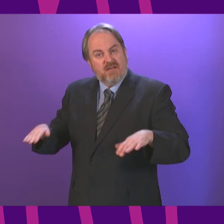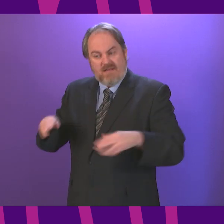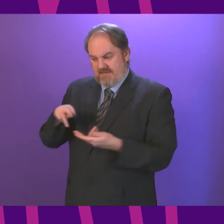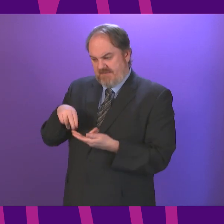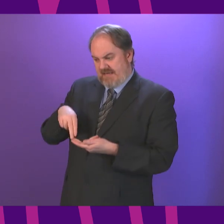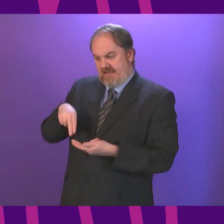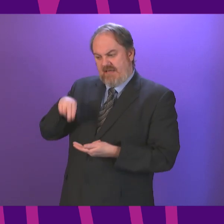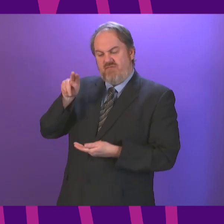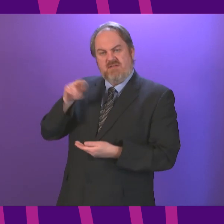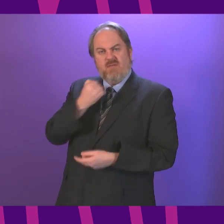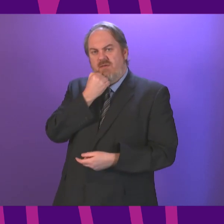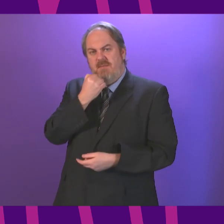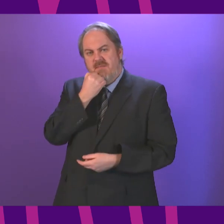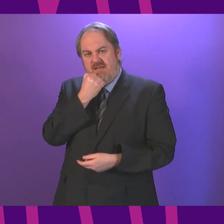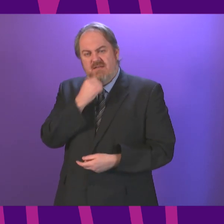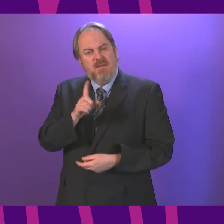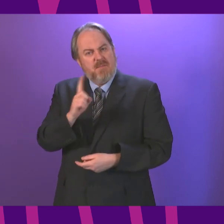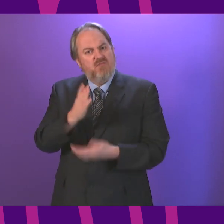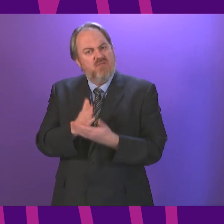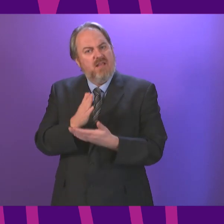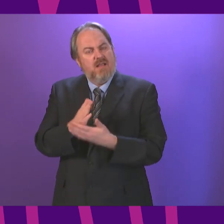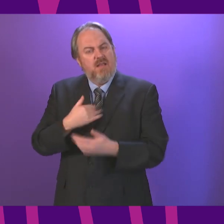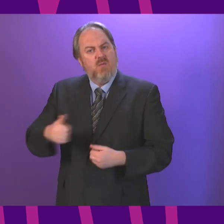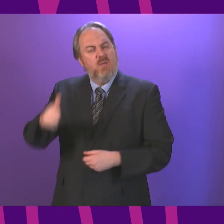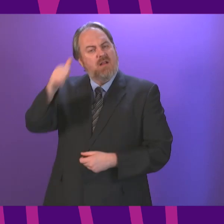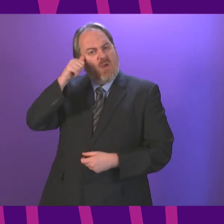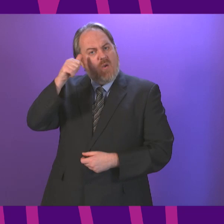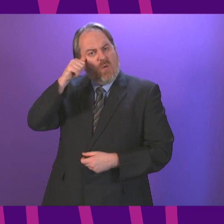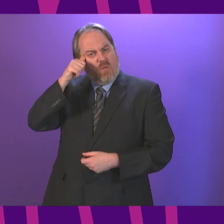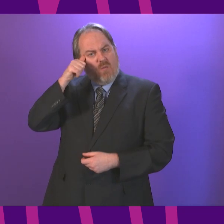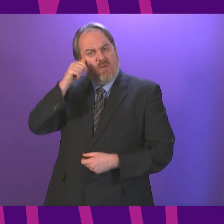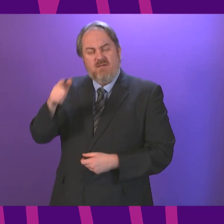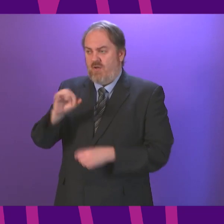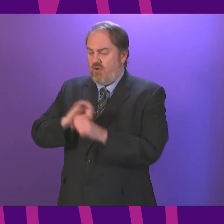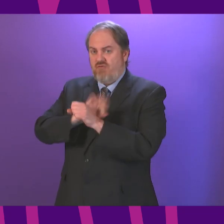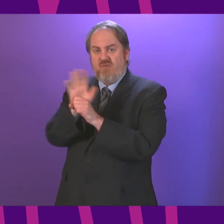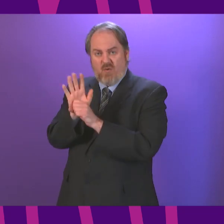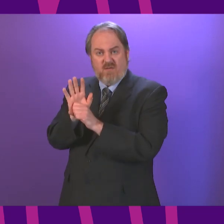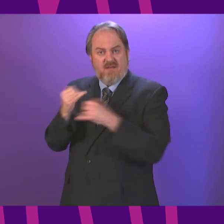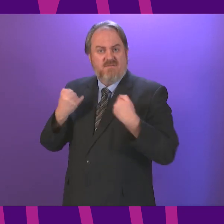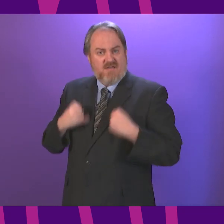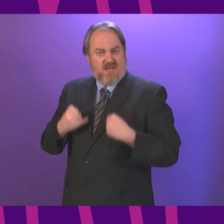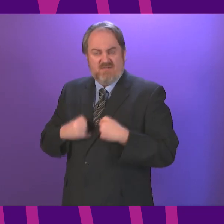The report also focuses on the impact of Covid, and that is why we are so